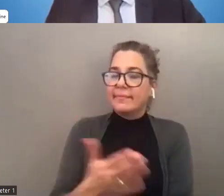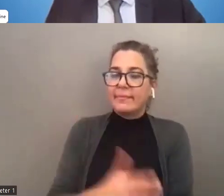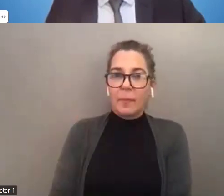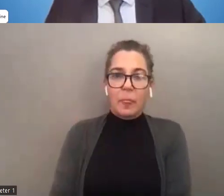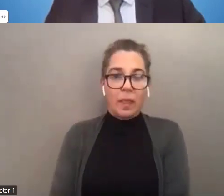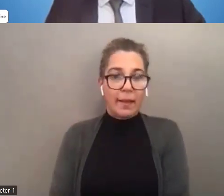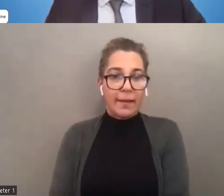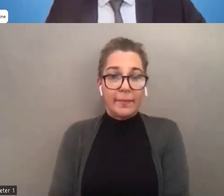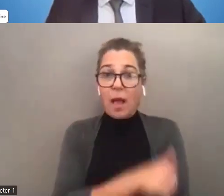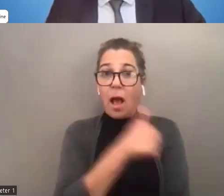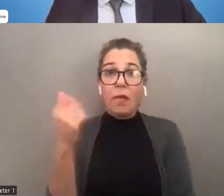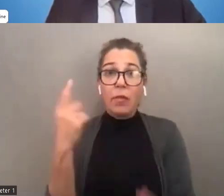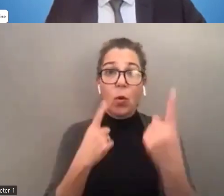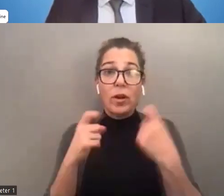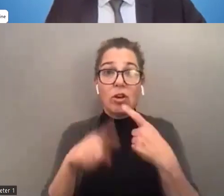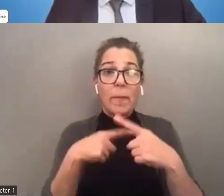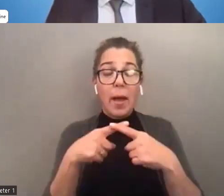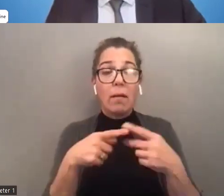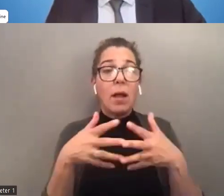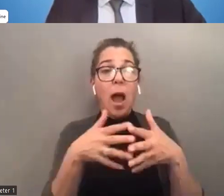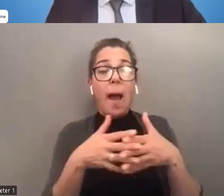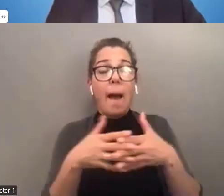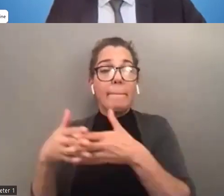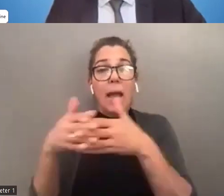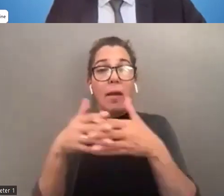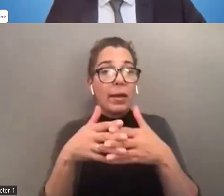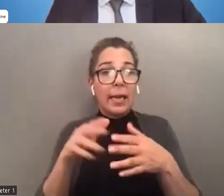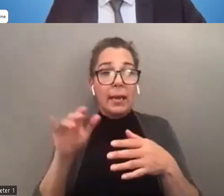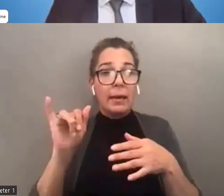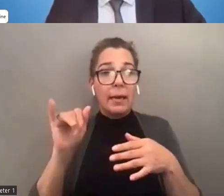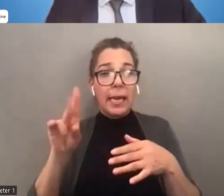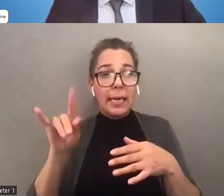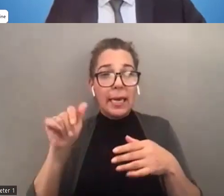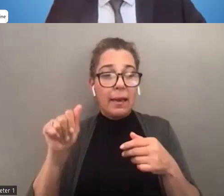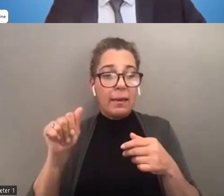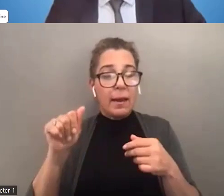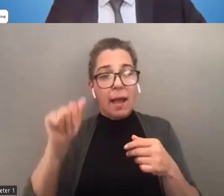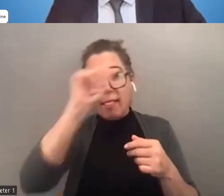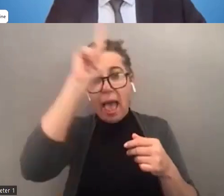about the American Indian/Alaska native supplemental information.